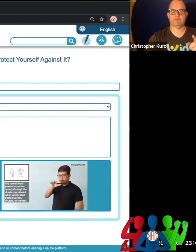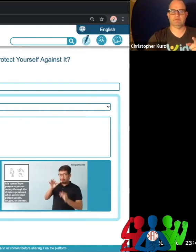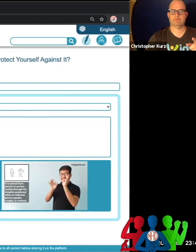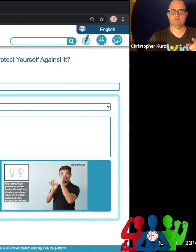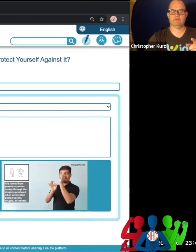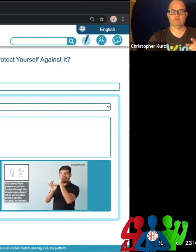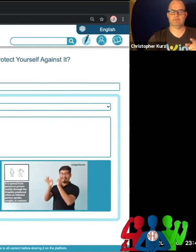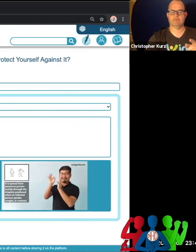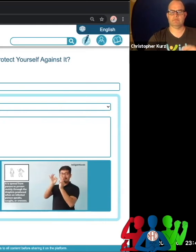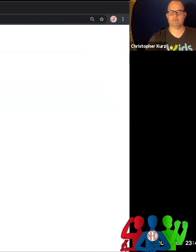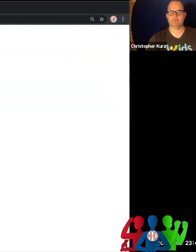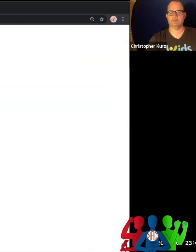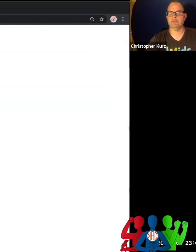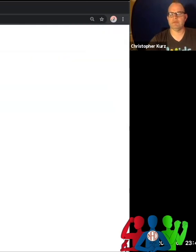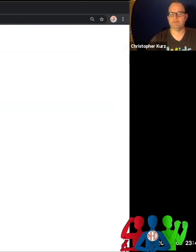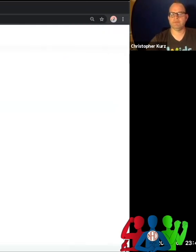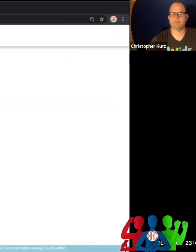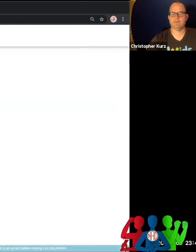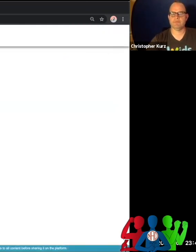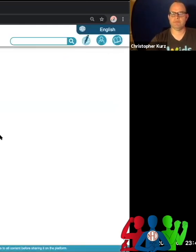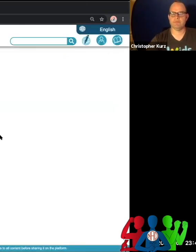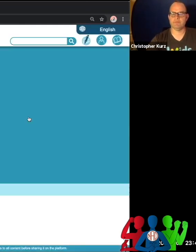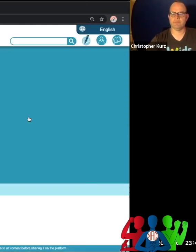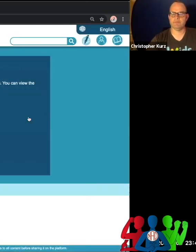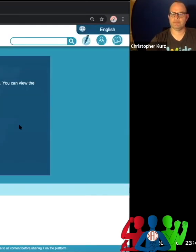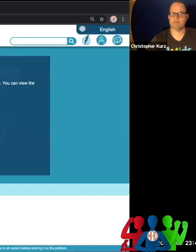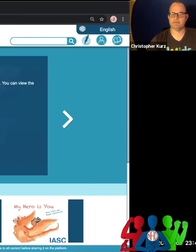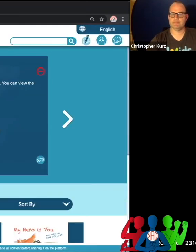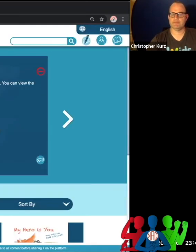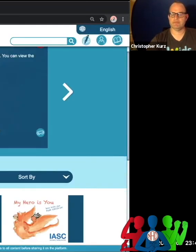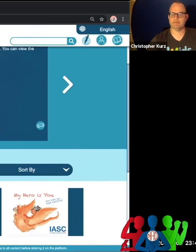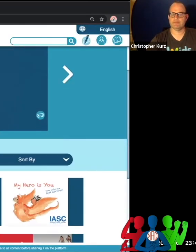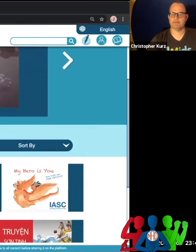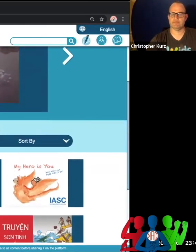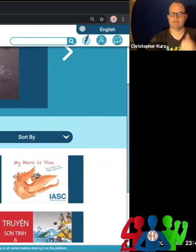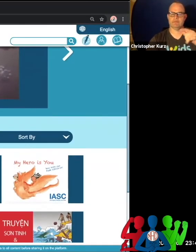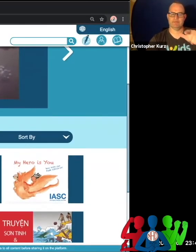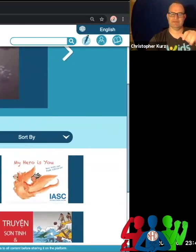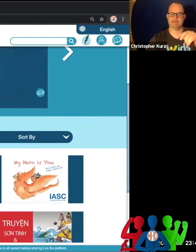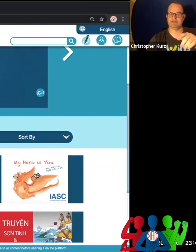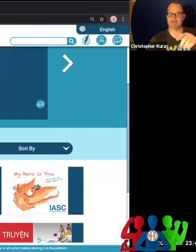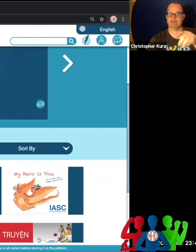go to the quiz and see what it looks like.